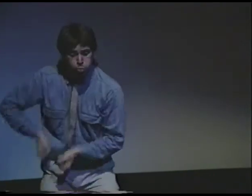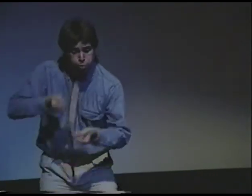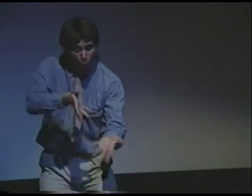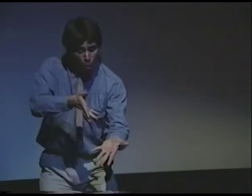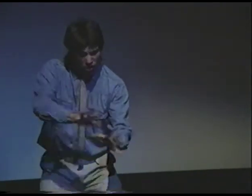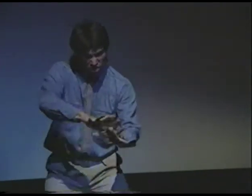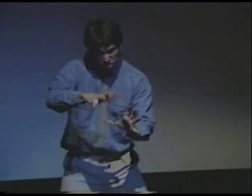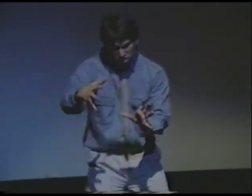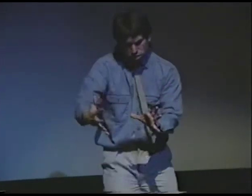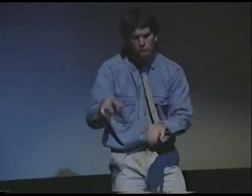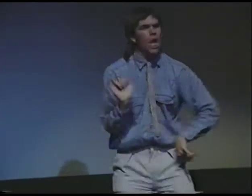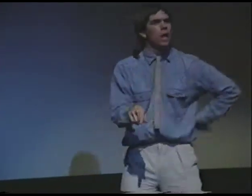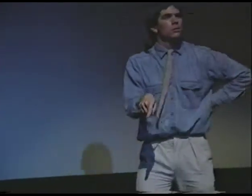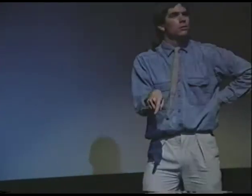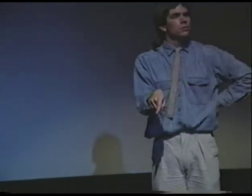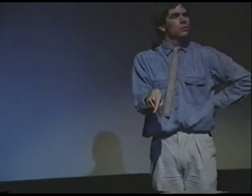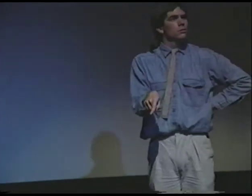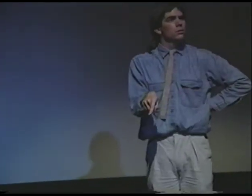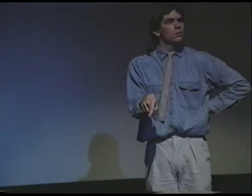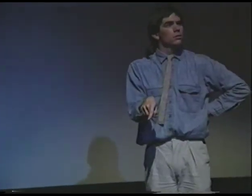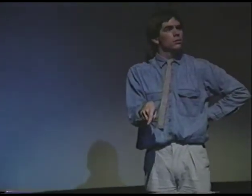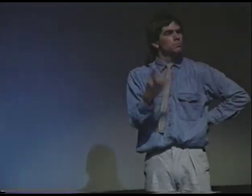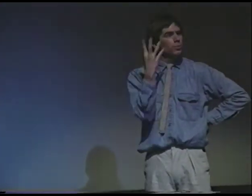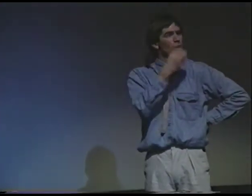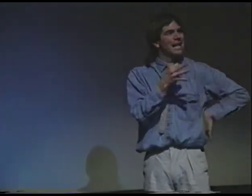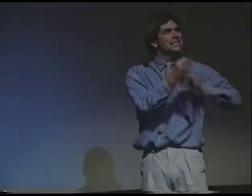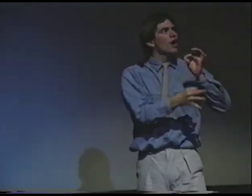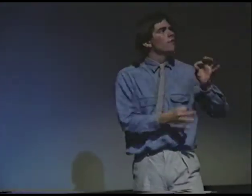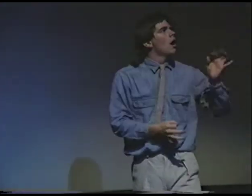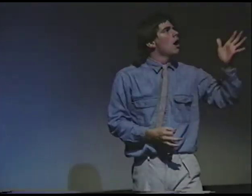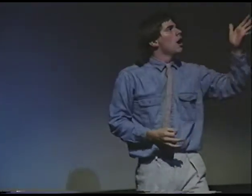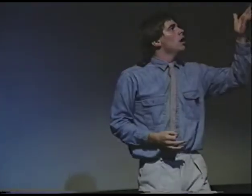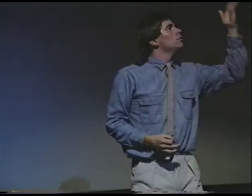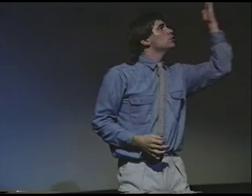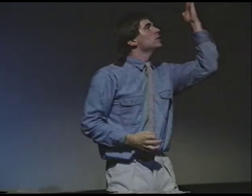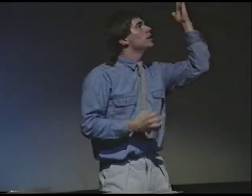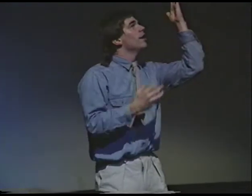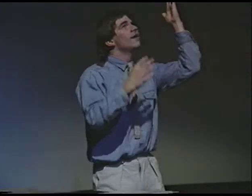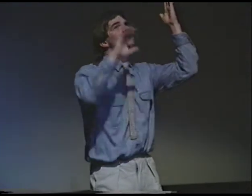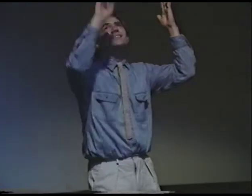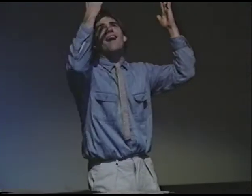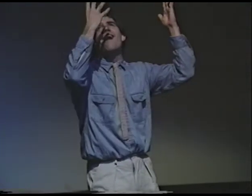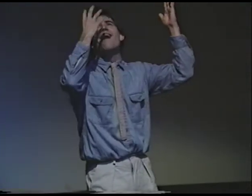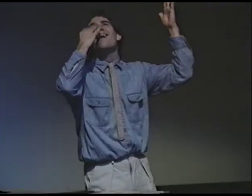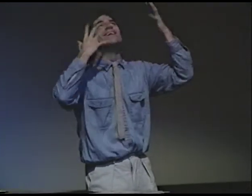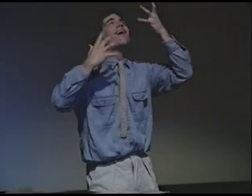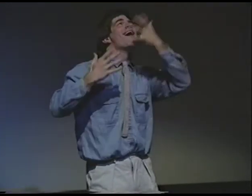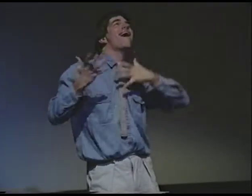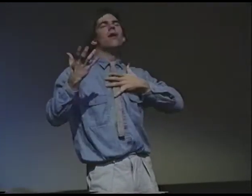Cooking their food, and they'd throw the garbage out. And that was what he would write about-- the garbage, not